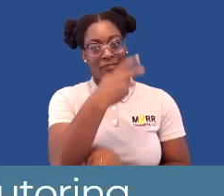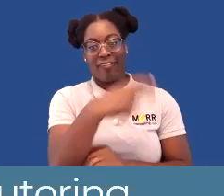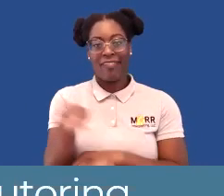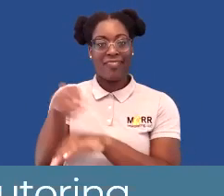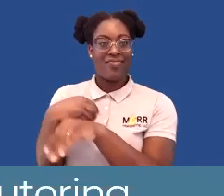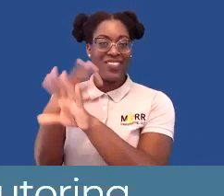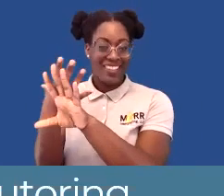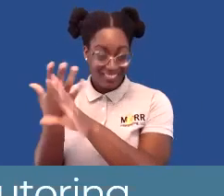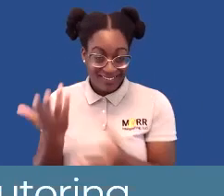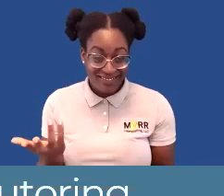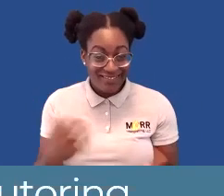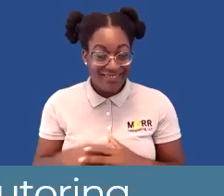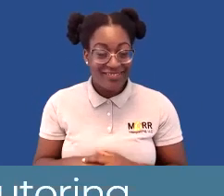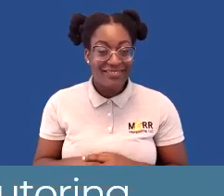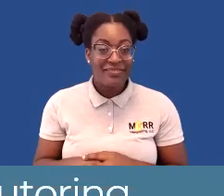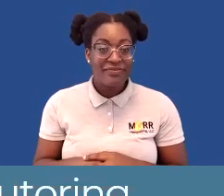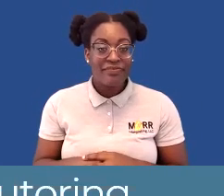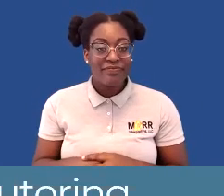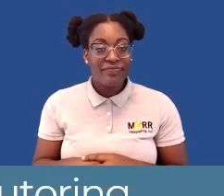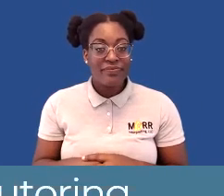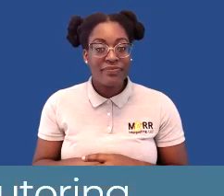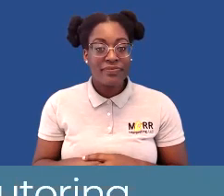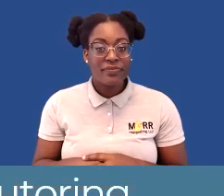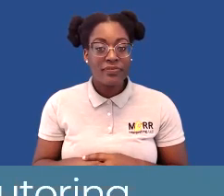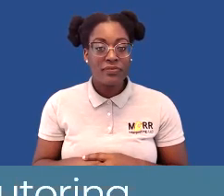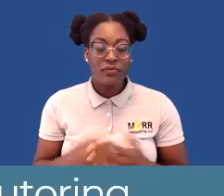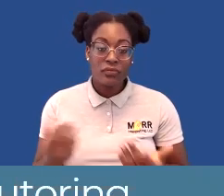Some participants may not have the technology